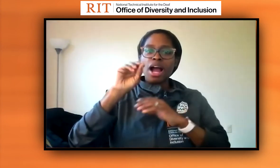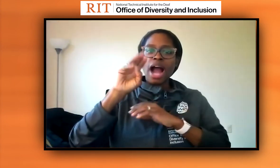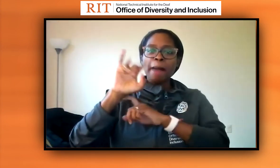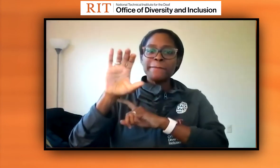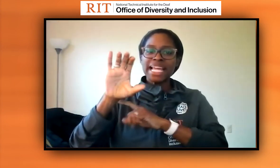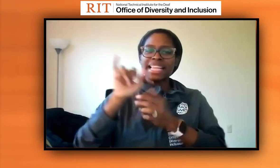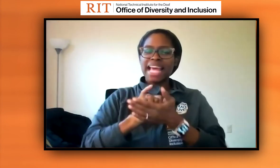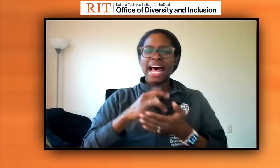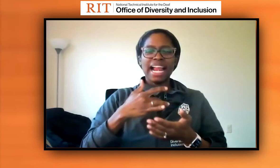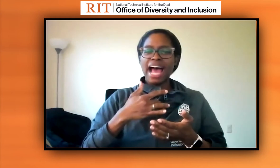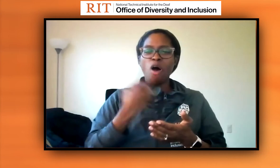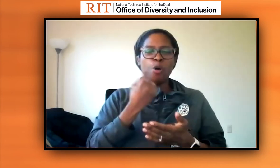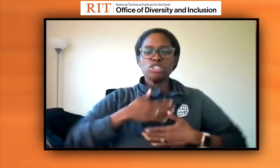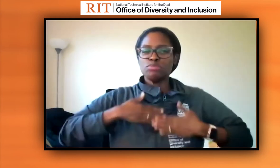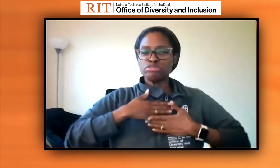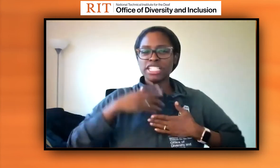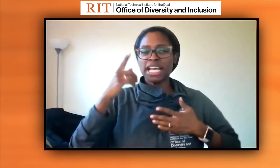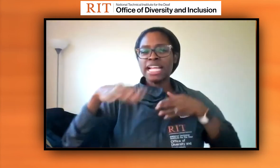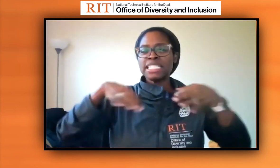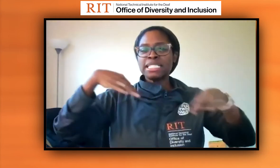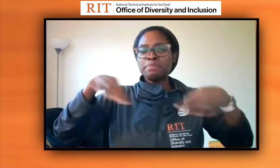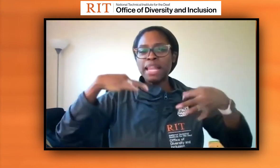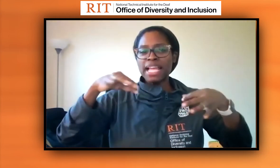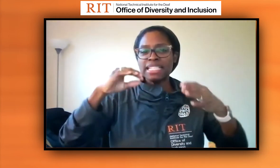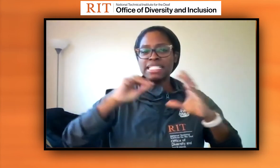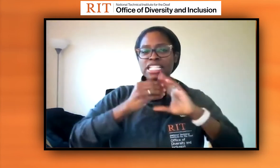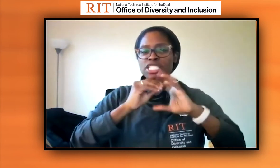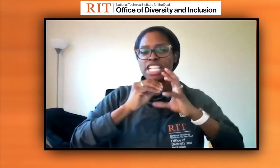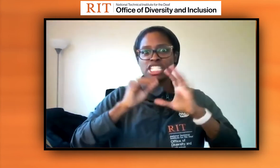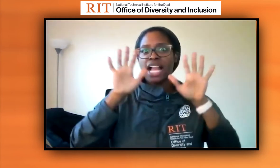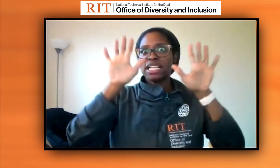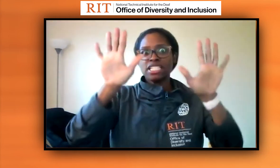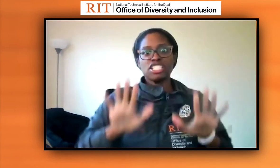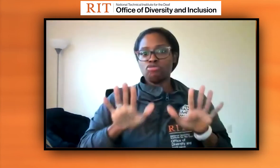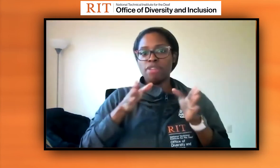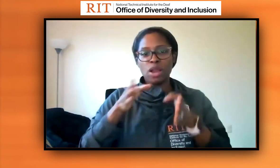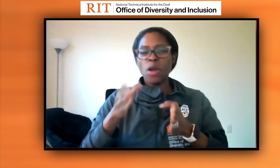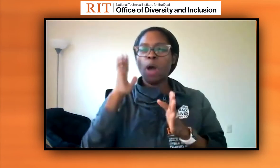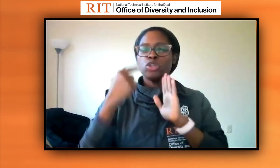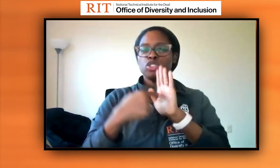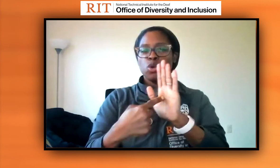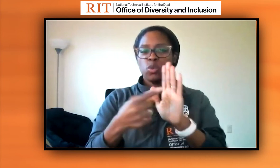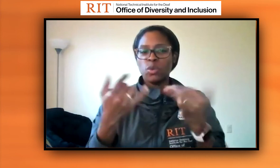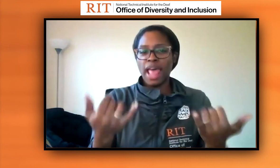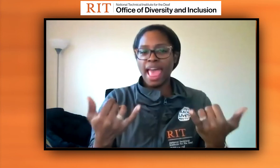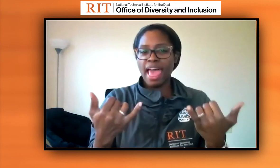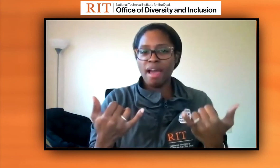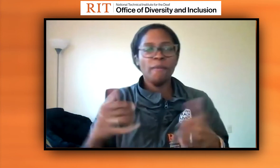I found a really great comic that I thought you all might appreciate and I think it's a great exhibitor of what intersectionality is.